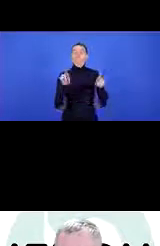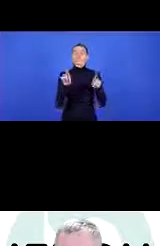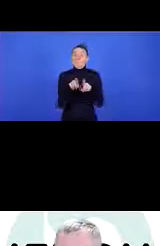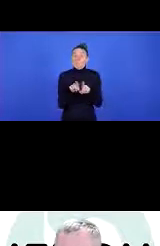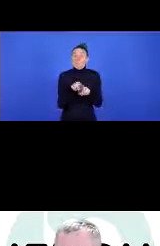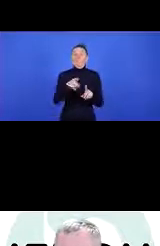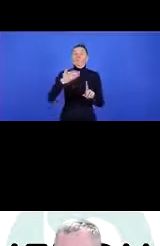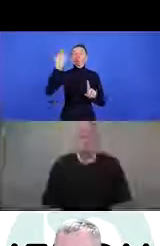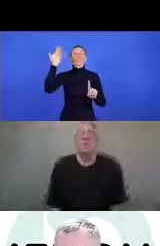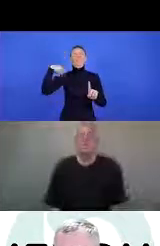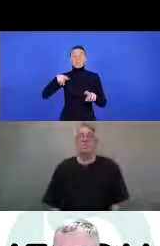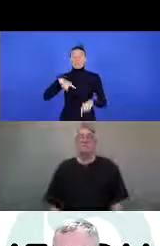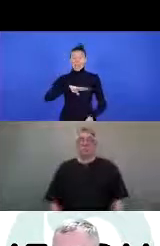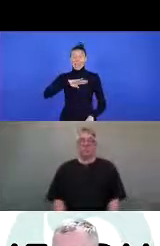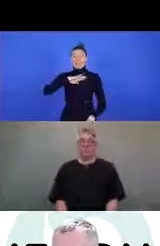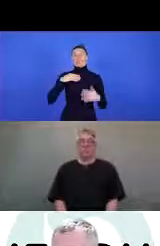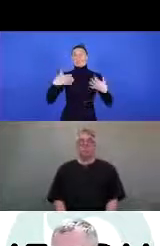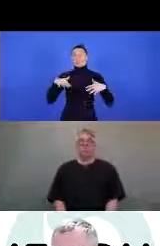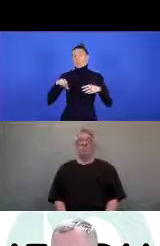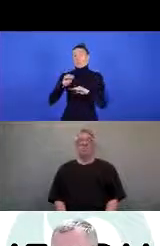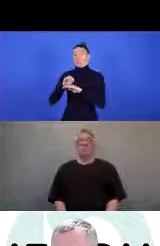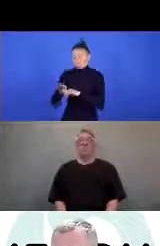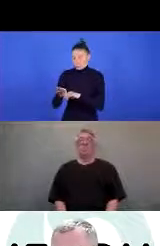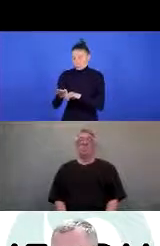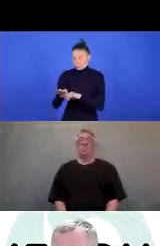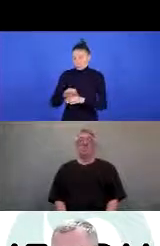. Another important change in candidacy criteria